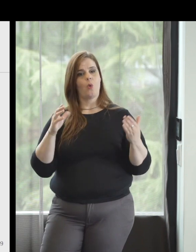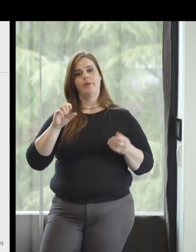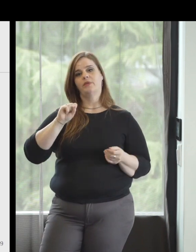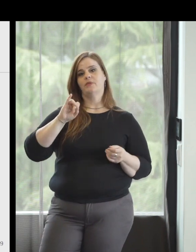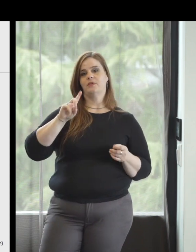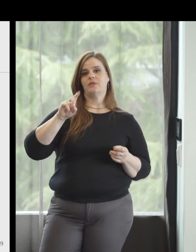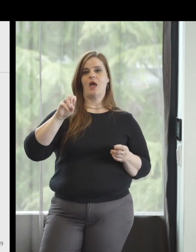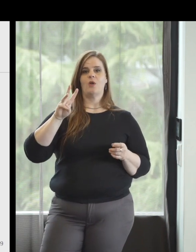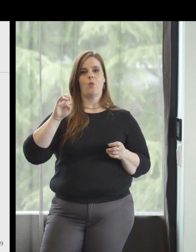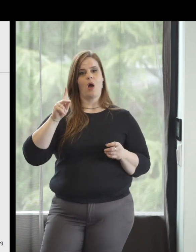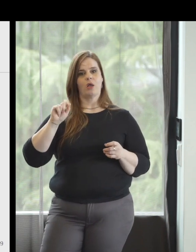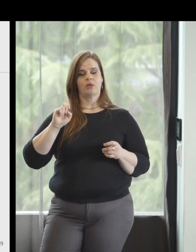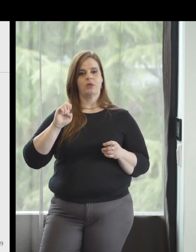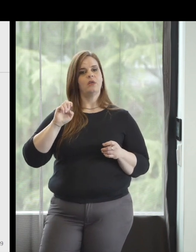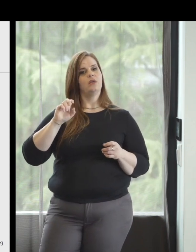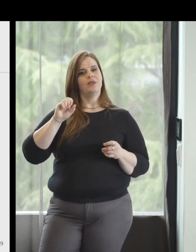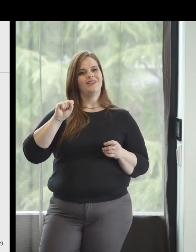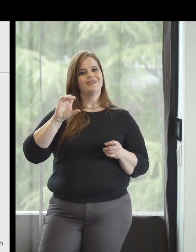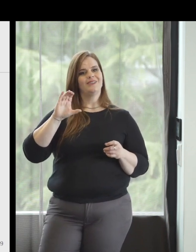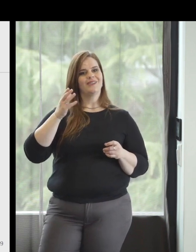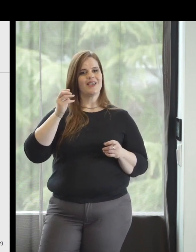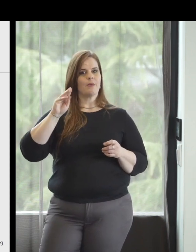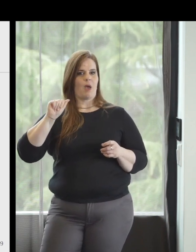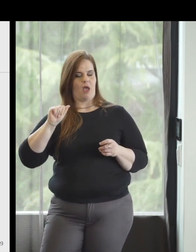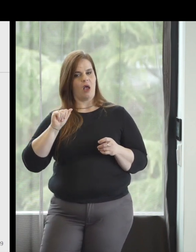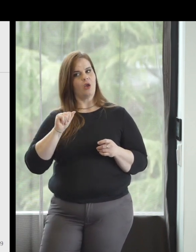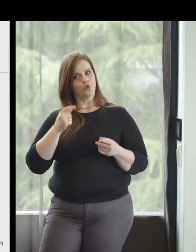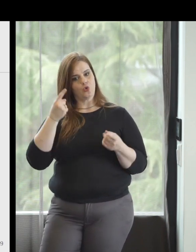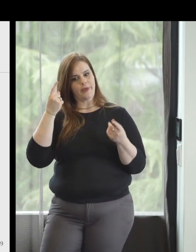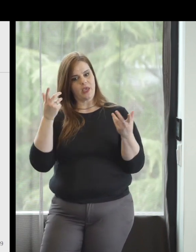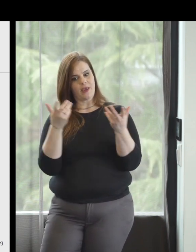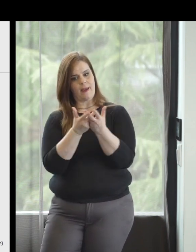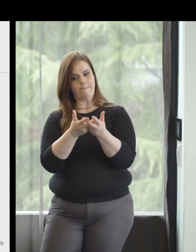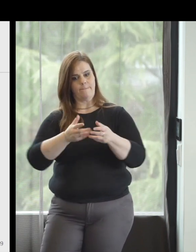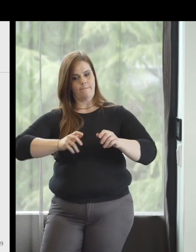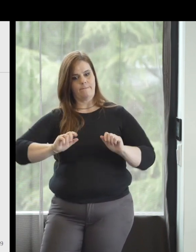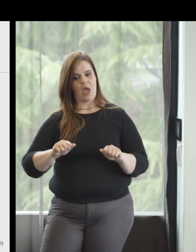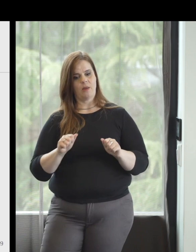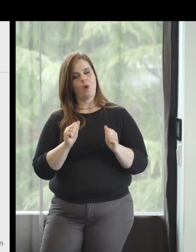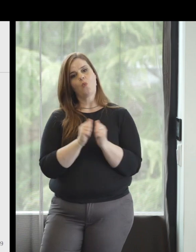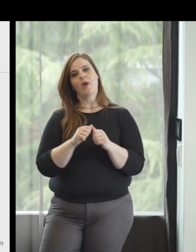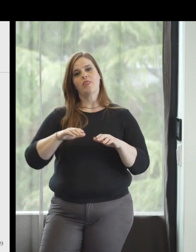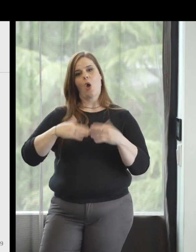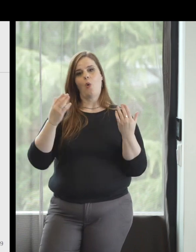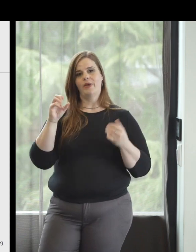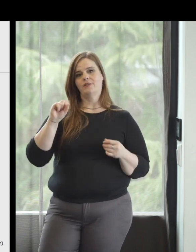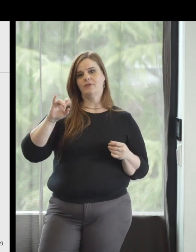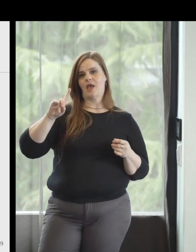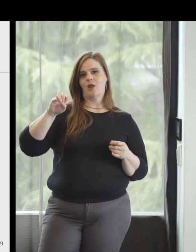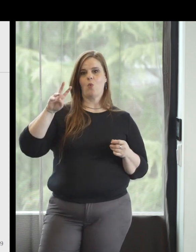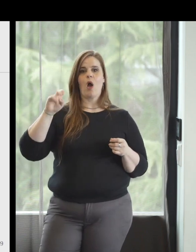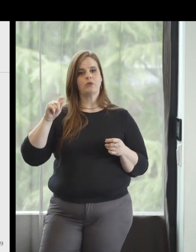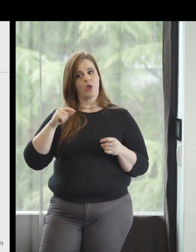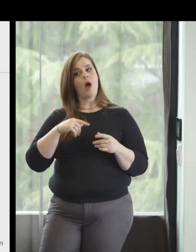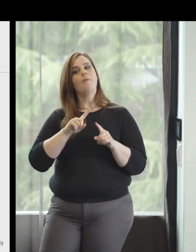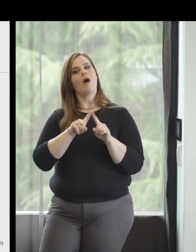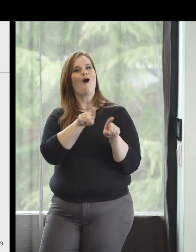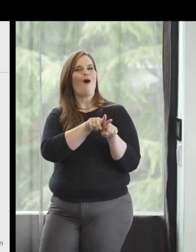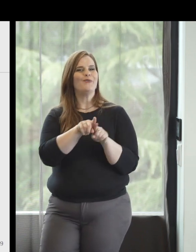schema in such a way to be compatible with open sidewalks but removable from it so that agencies can feel the